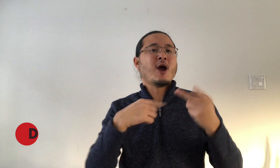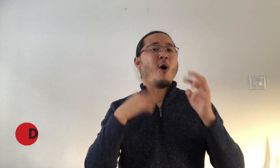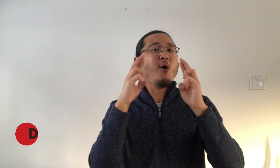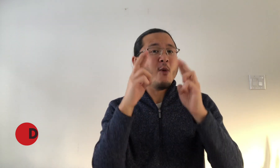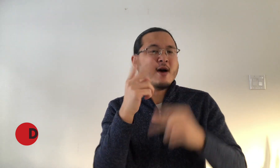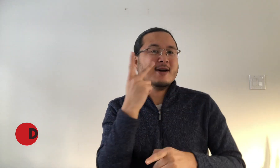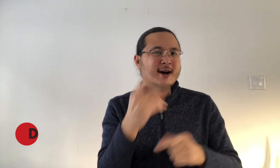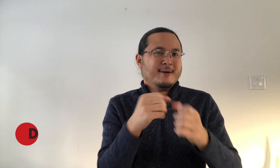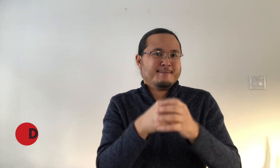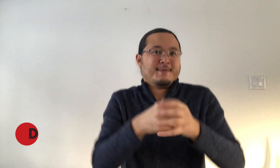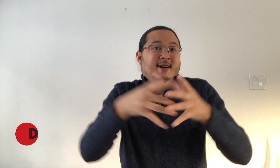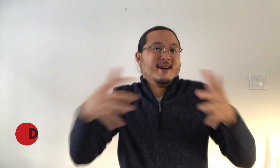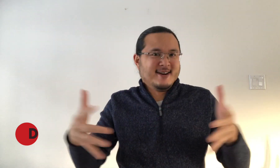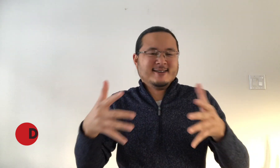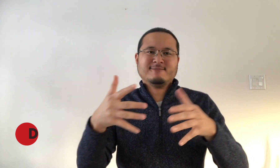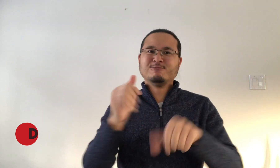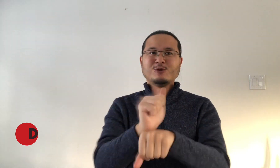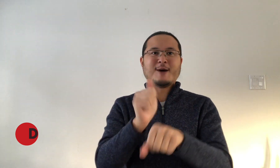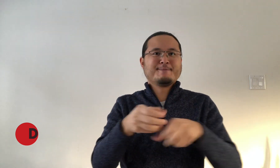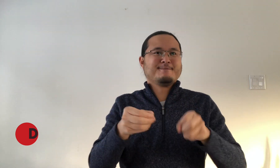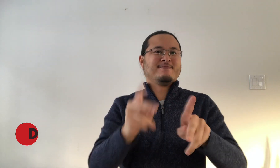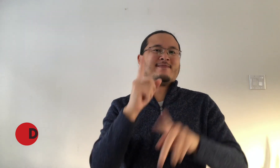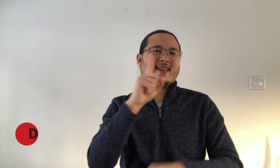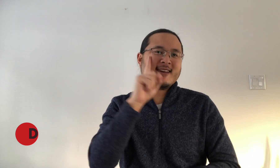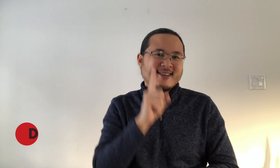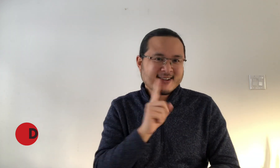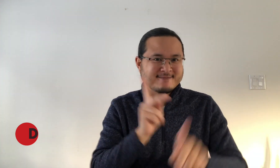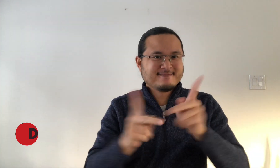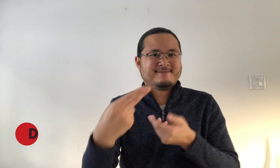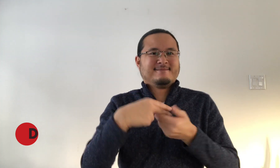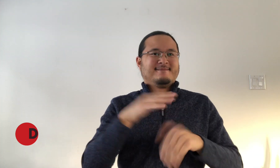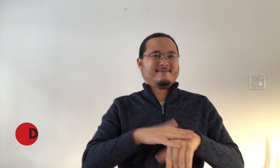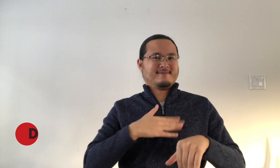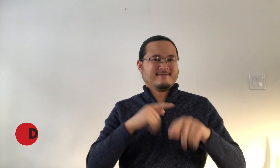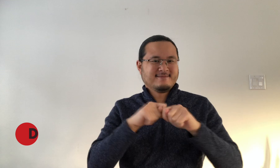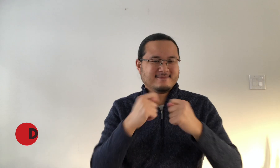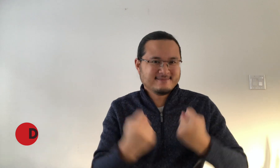to see an increase of job opportunities for the Deaf community.